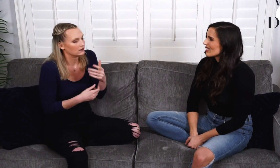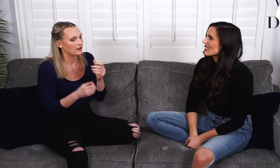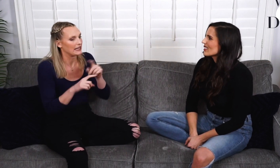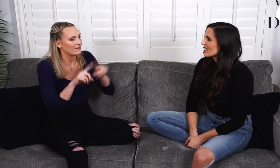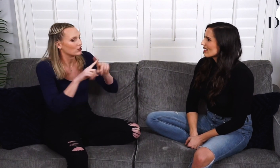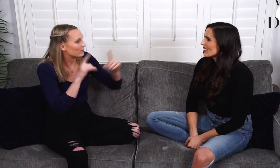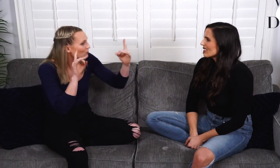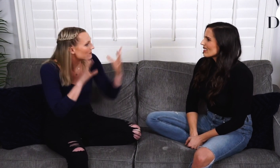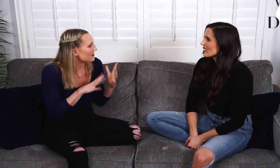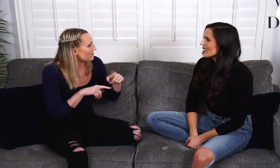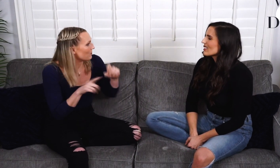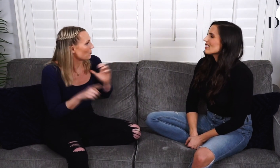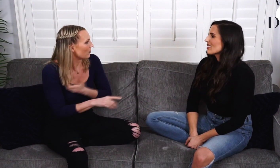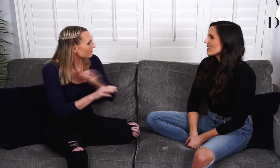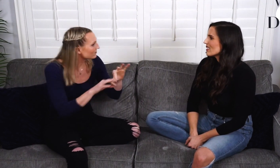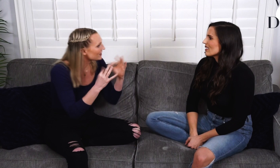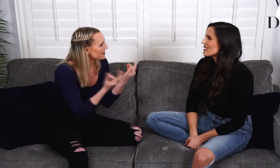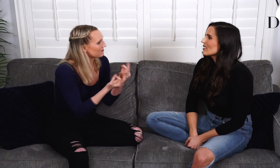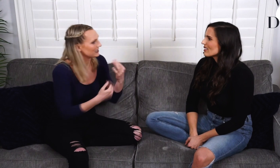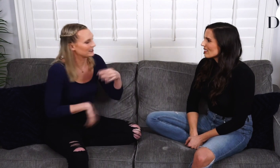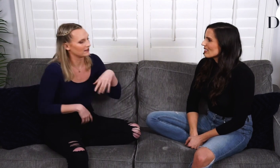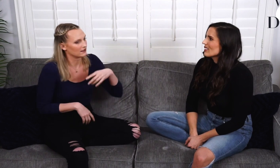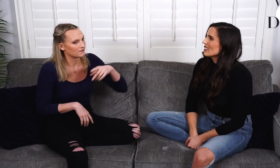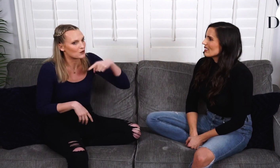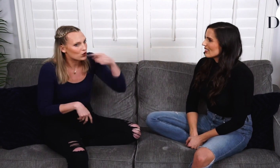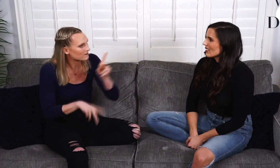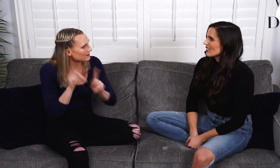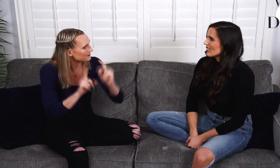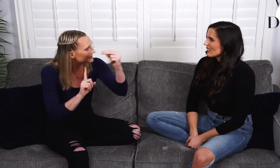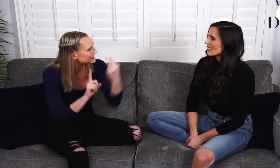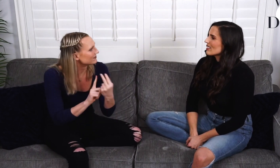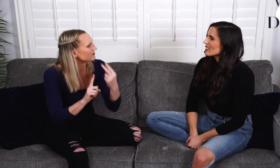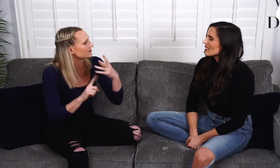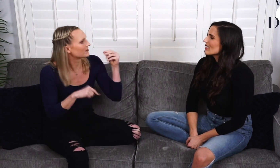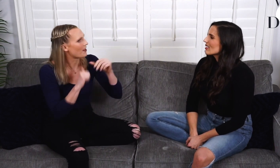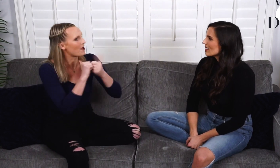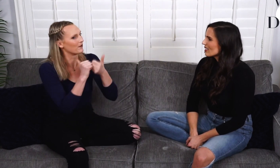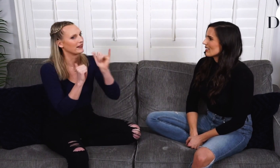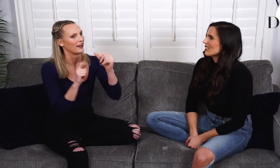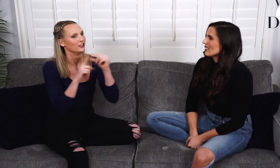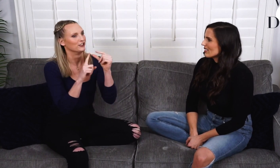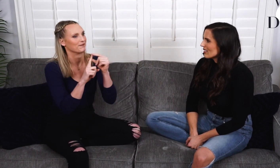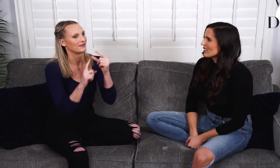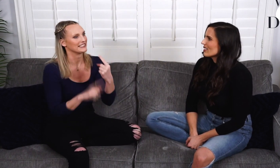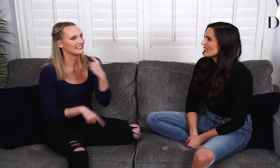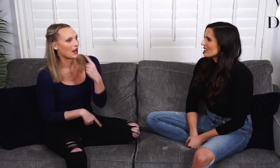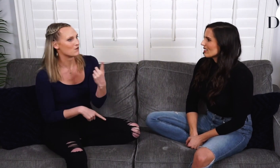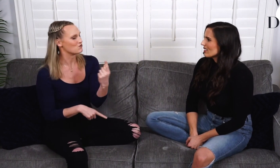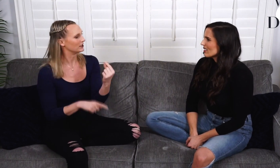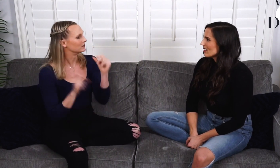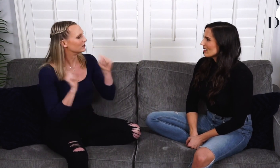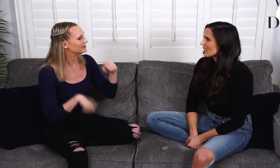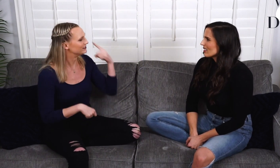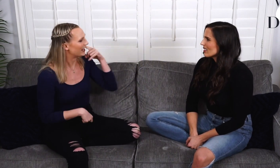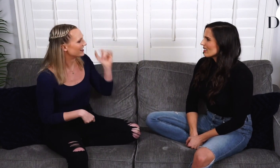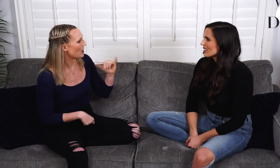throughout this and we got different feedback from our families and hearing people's perspective and how that term, “Say What” could sound like